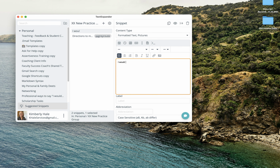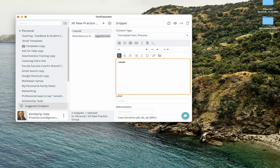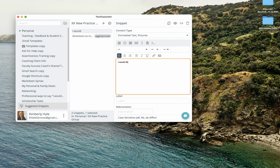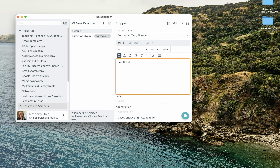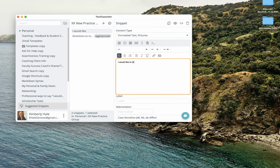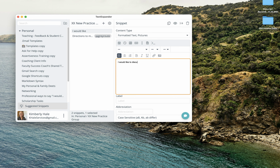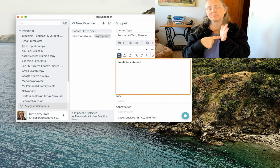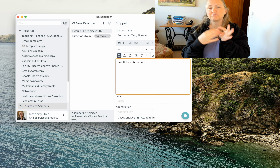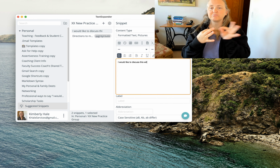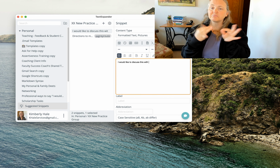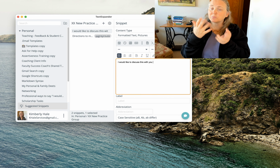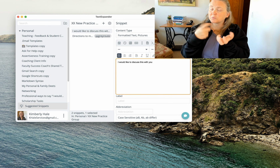I would like to discuss this with you.